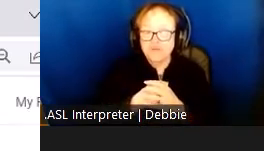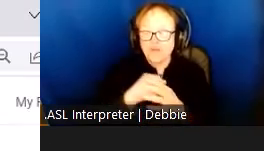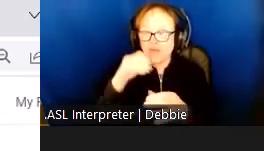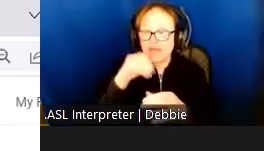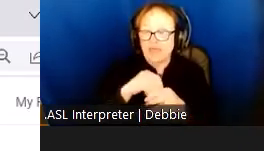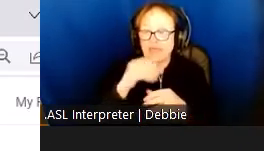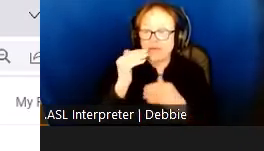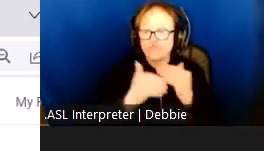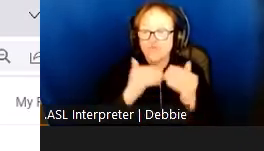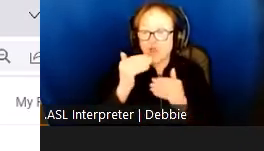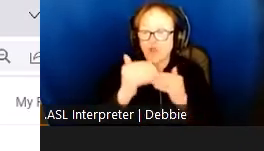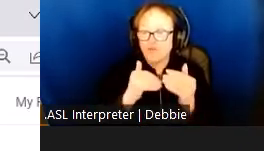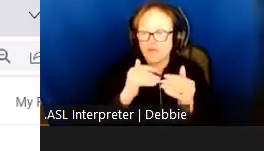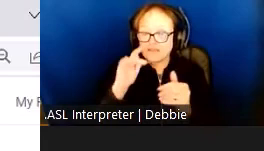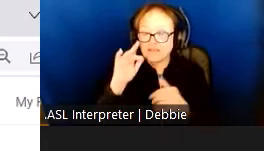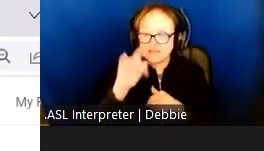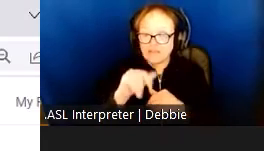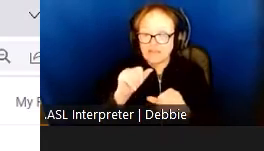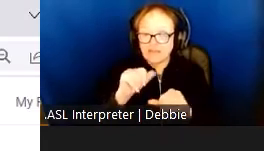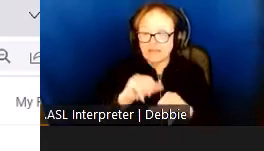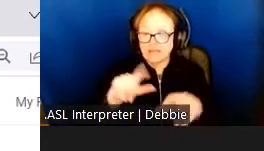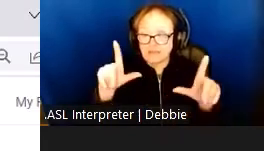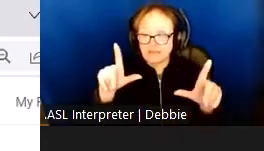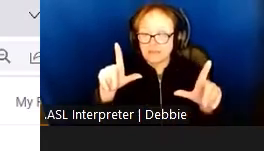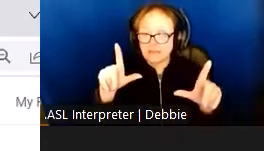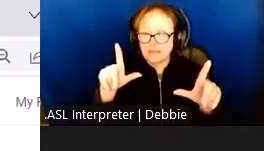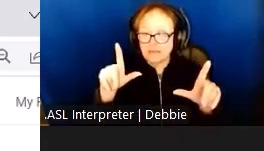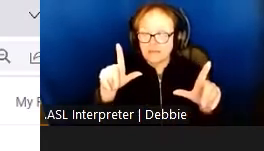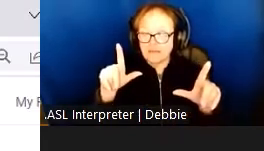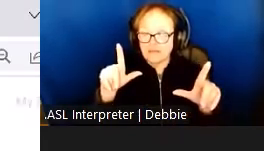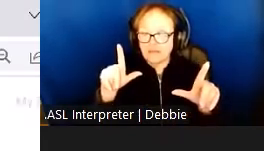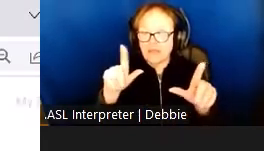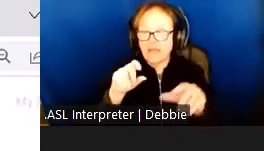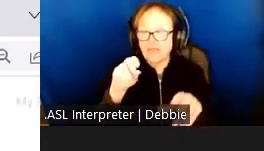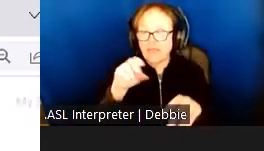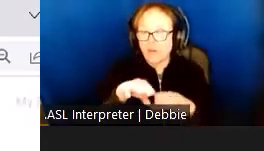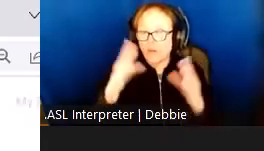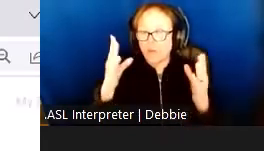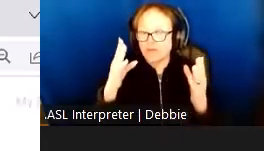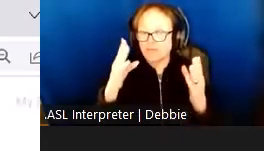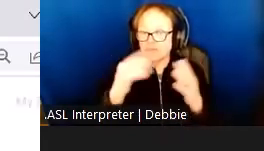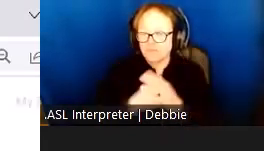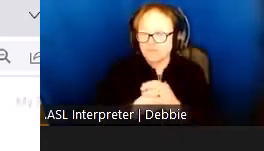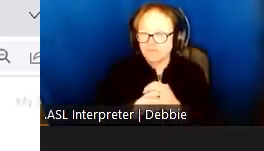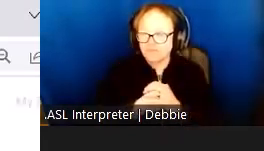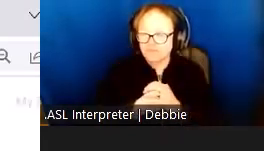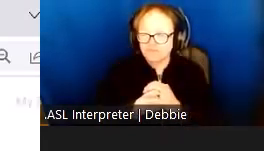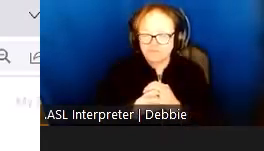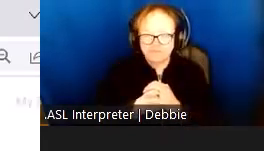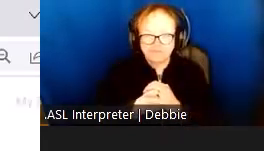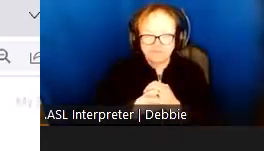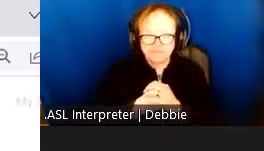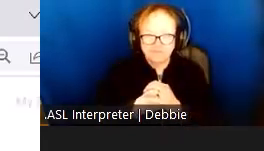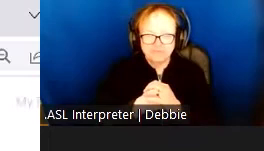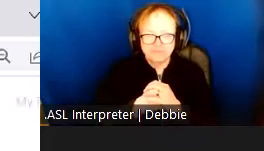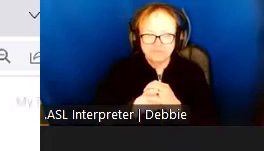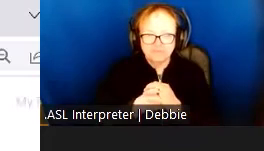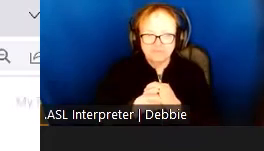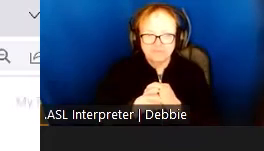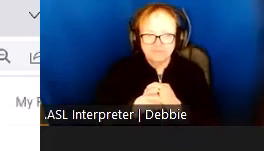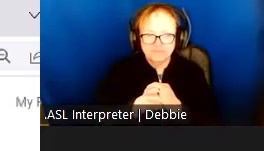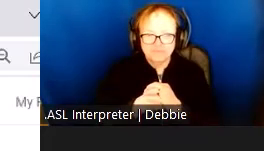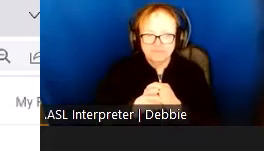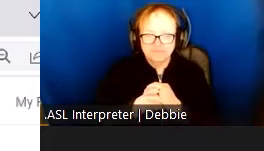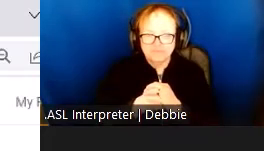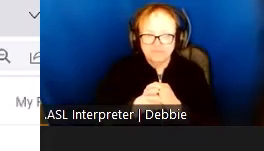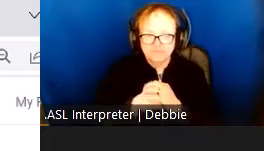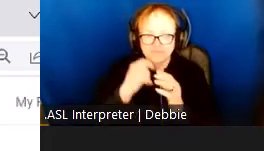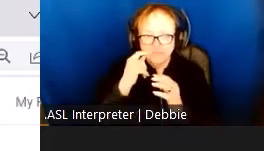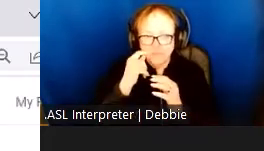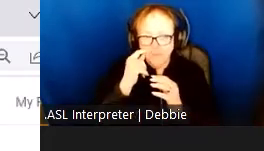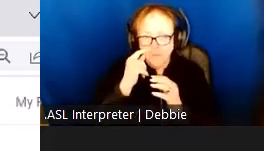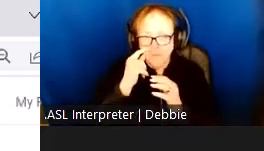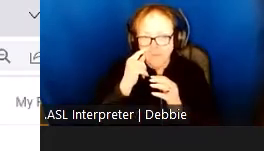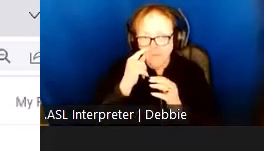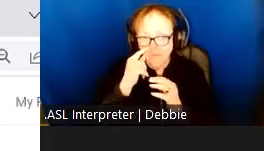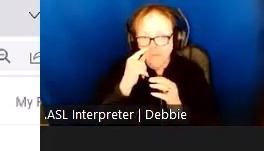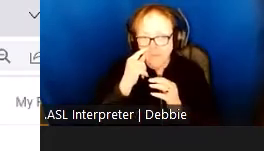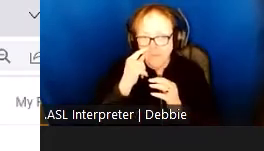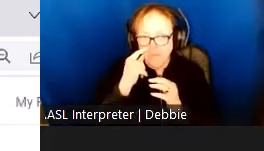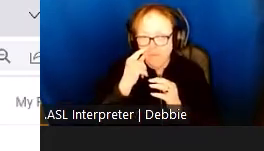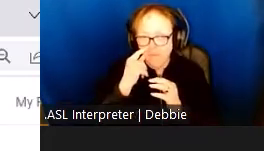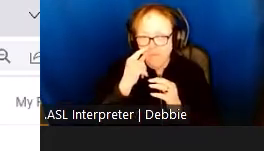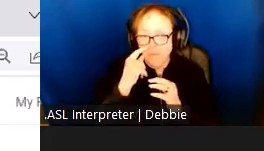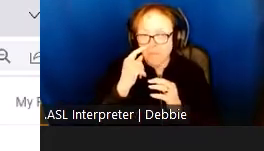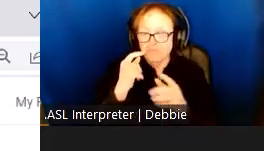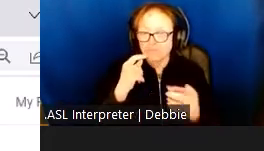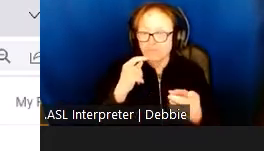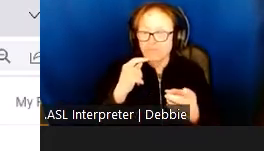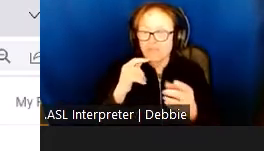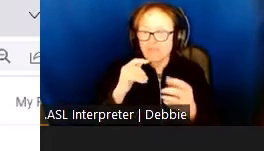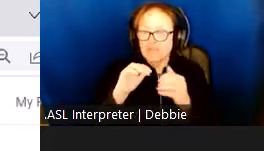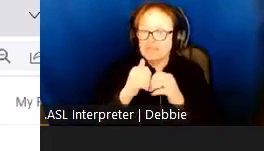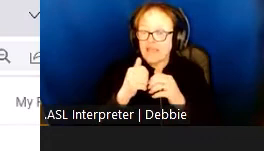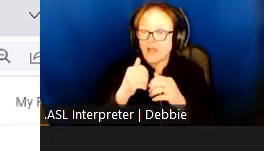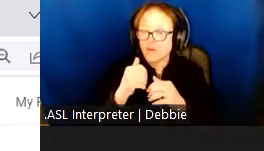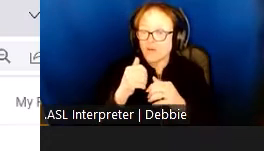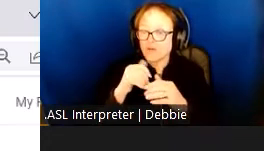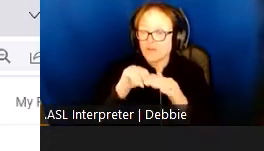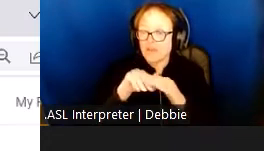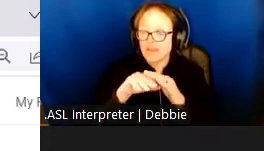application then click Open. This is how you can access an application which you have started